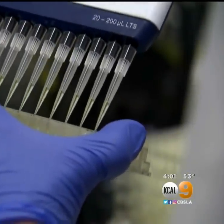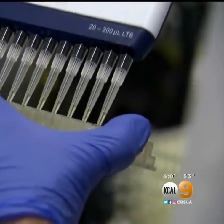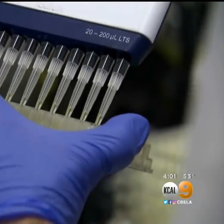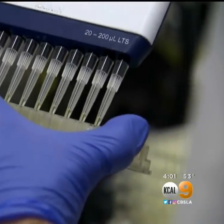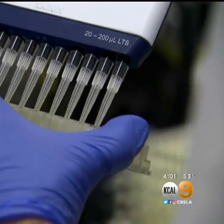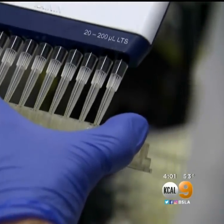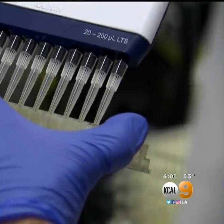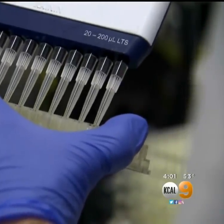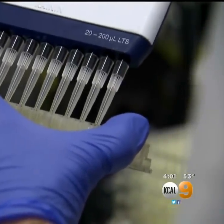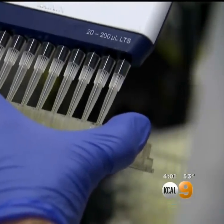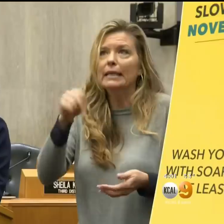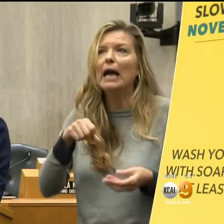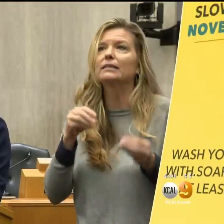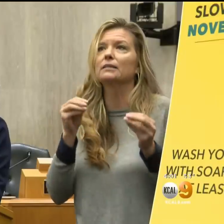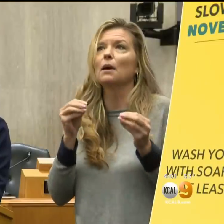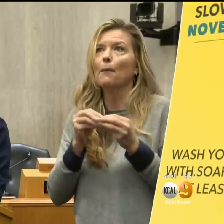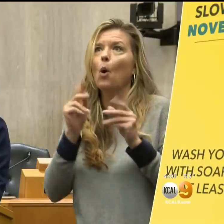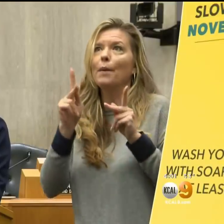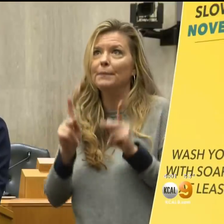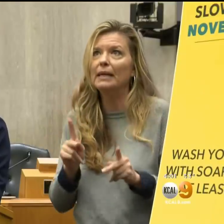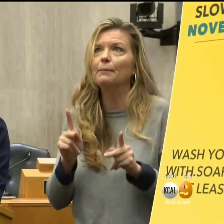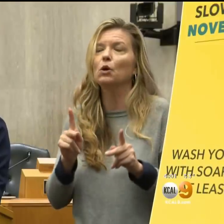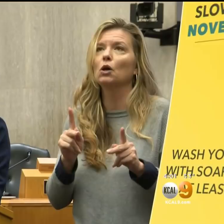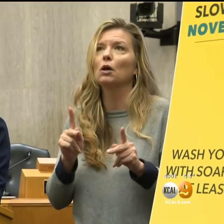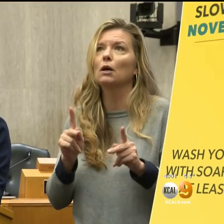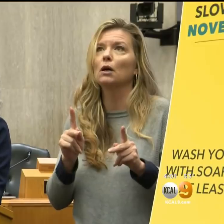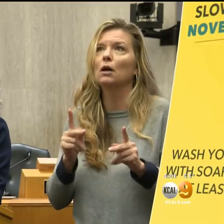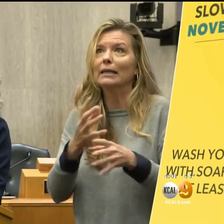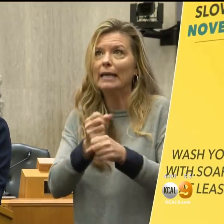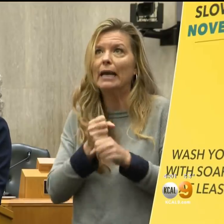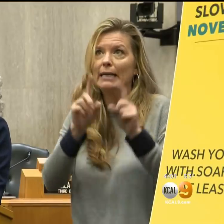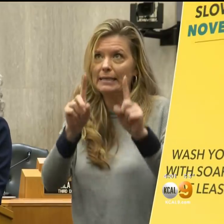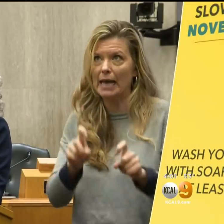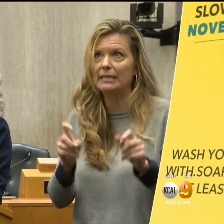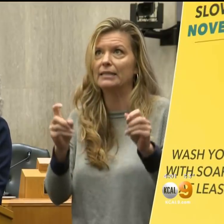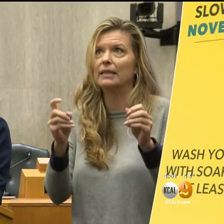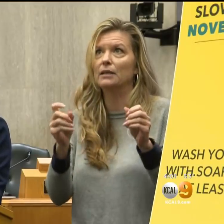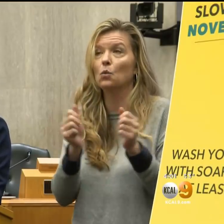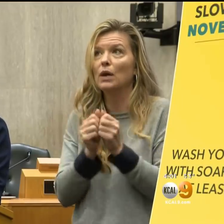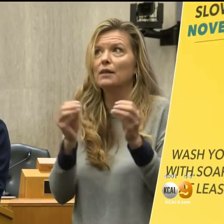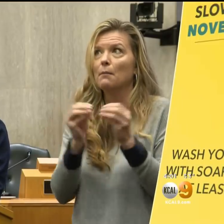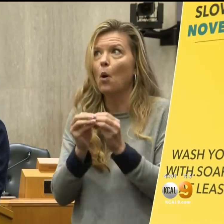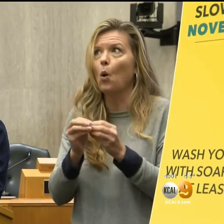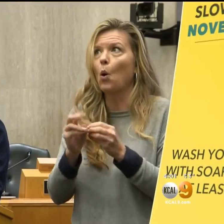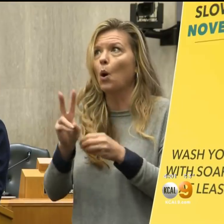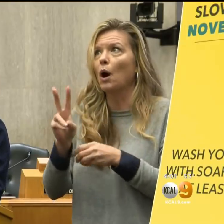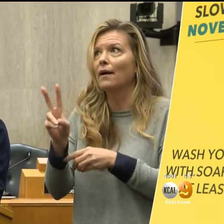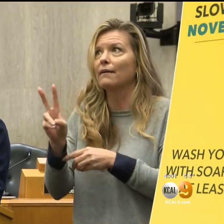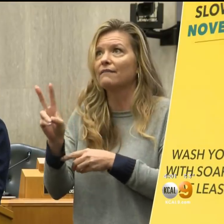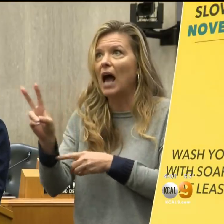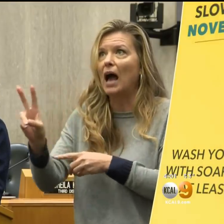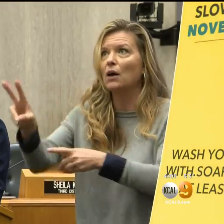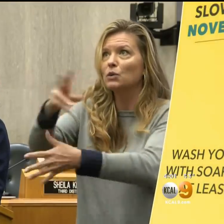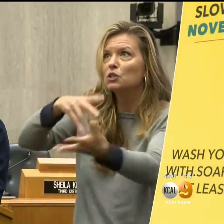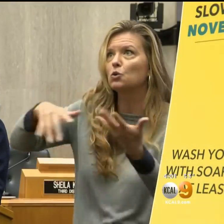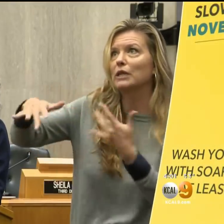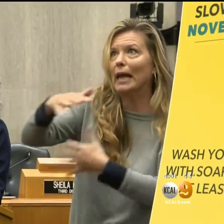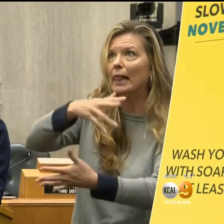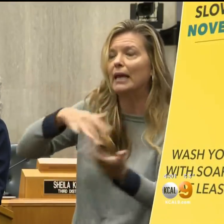IS HELPFUL AT THIS POINT. PART OF THE TURNAROUND FOR RESULTS IS ABOUT TWO DAYS BUT WITH MORE TESTING TESTING EXPECTS THIS. SEE IF MORE PEOPLE GETTING